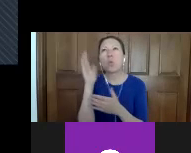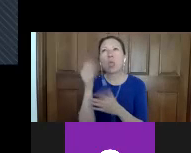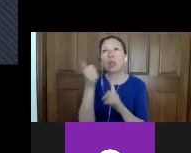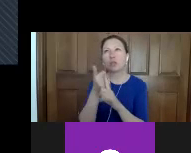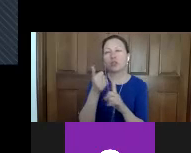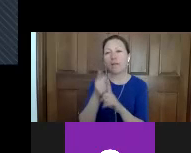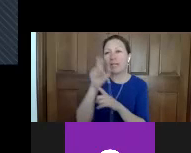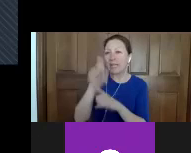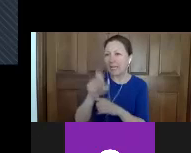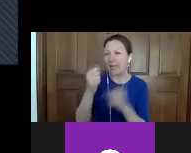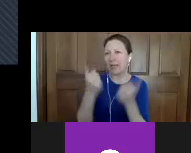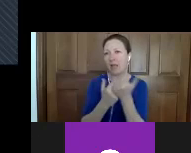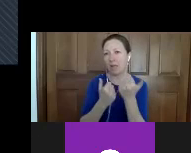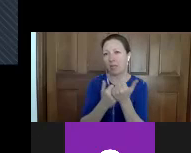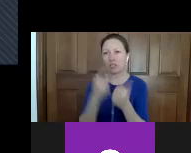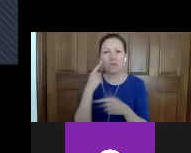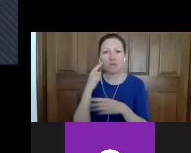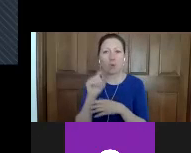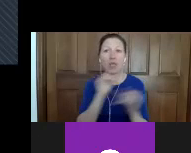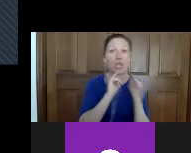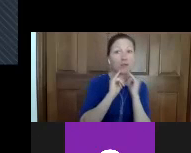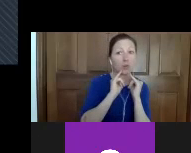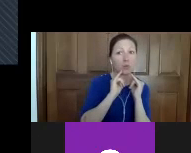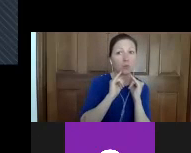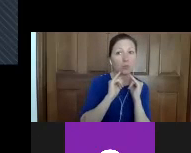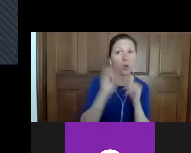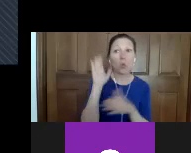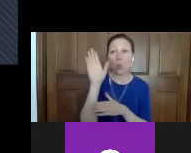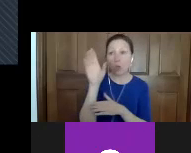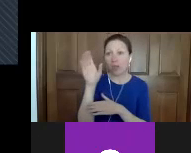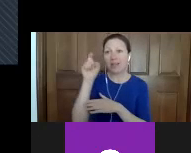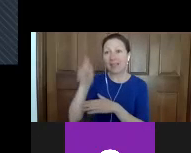you need an accommodation for the job? If you don't need an accommodation for the interview,